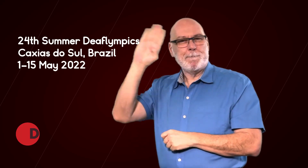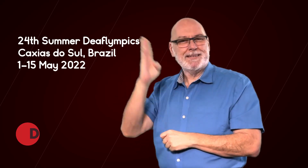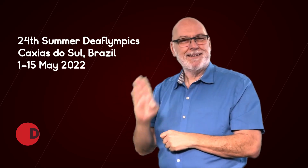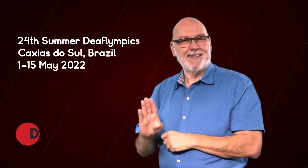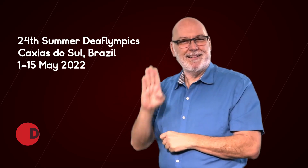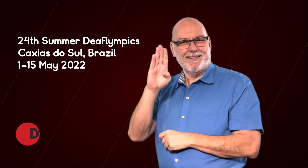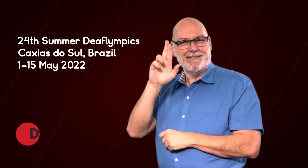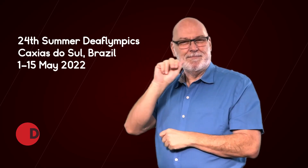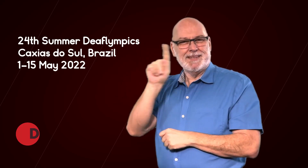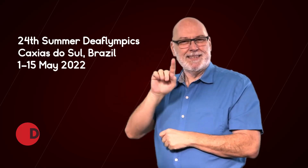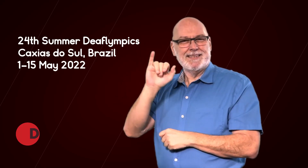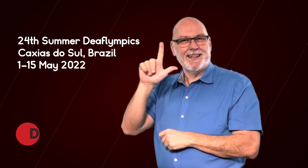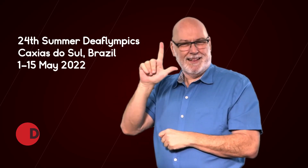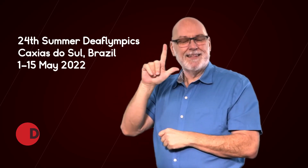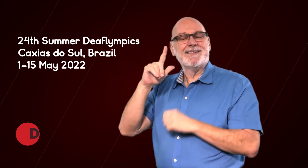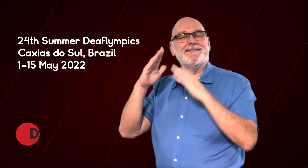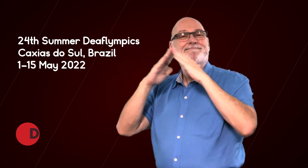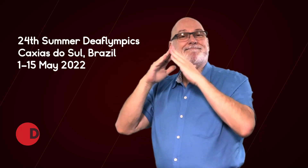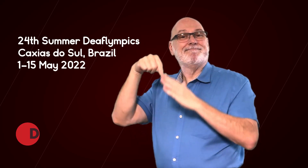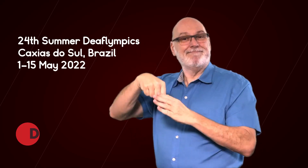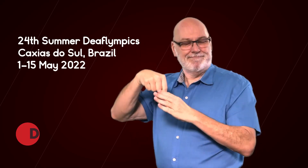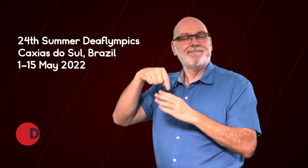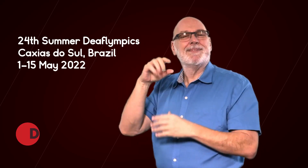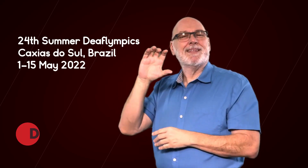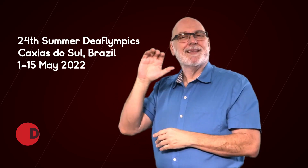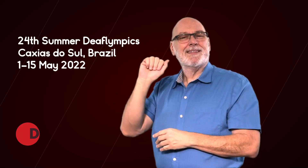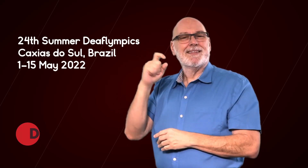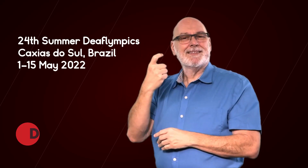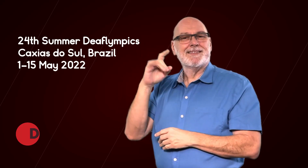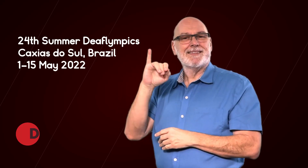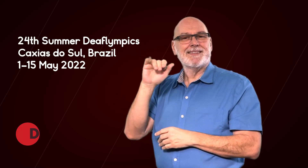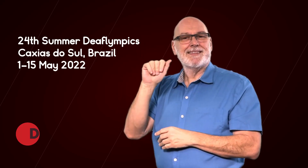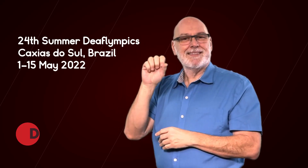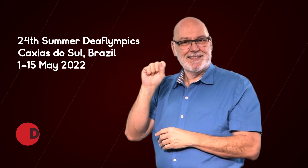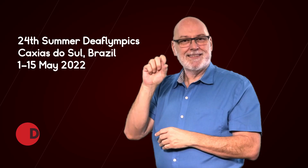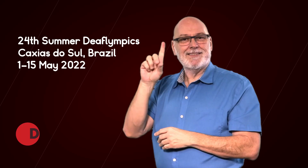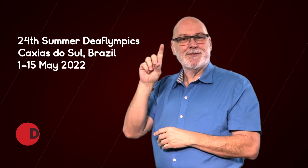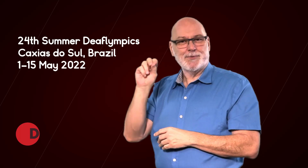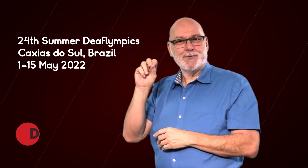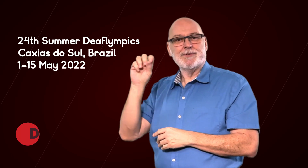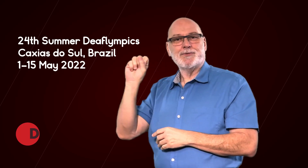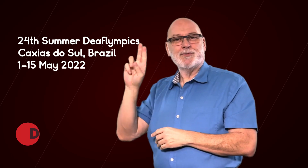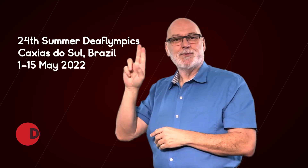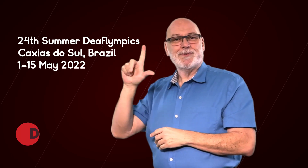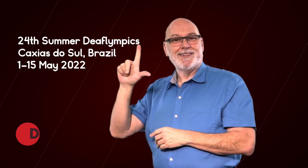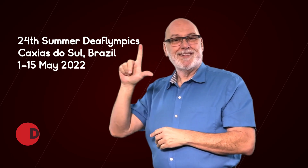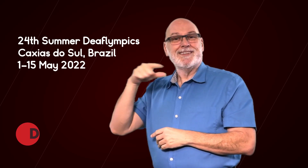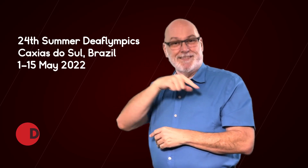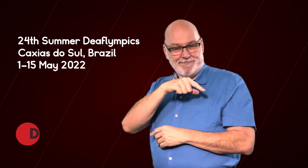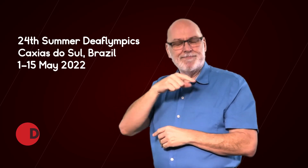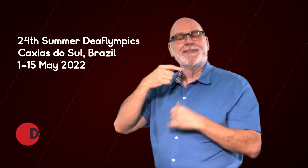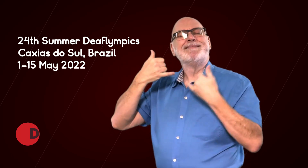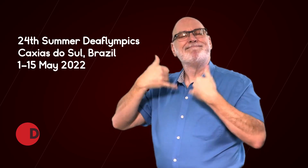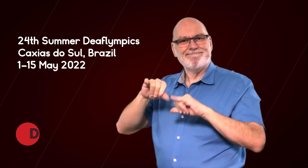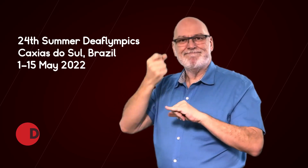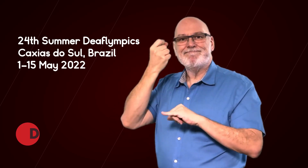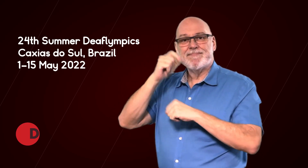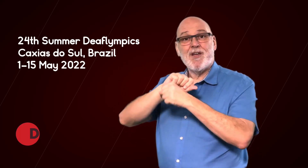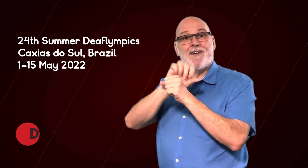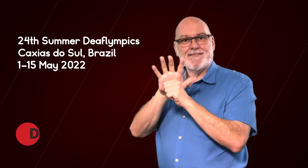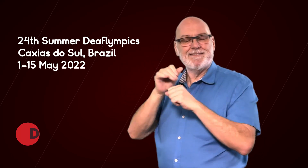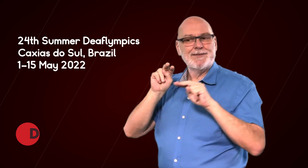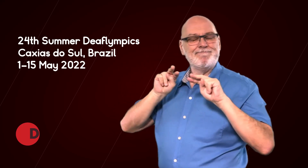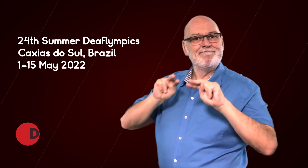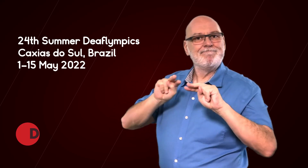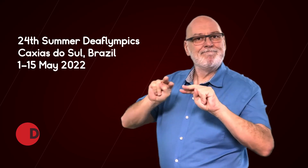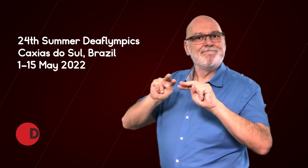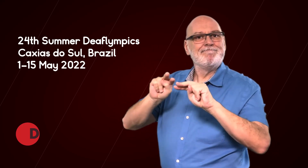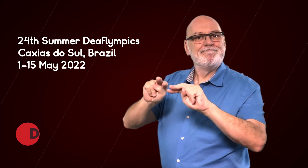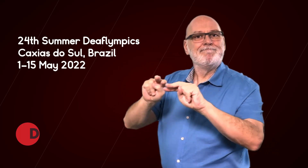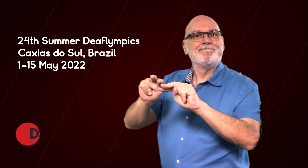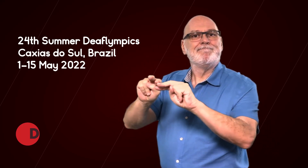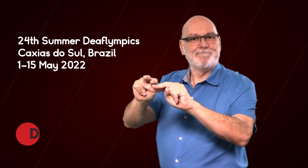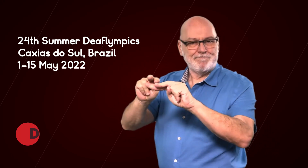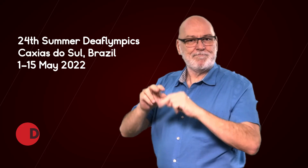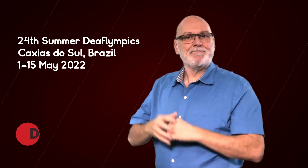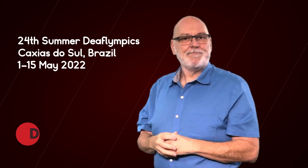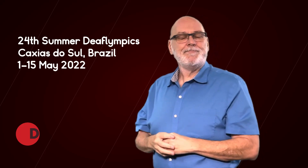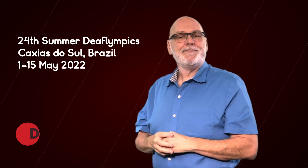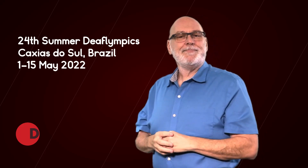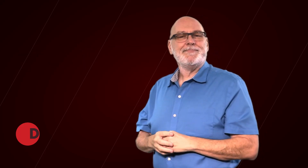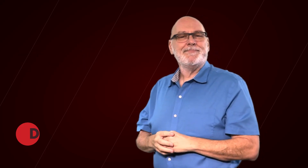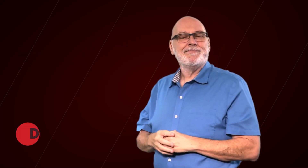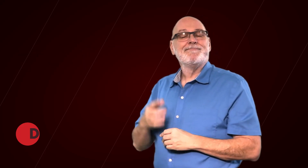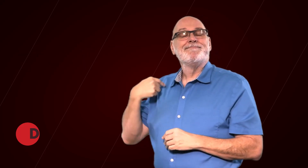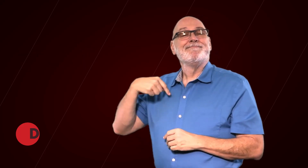Caxias do Sul, Brazil and COVID-19 is still a global-wide issue.